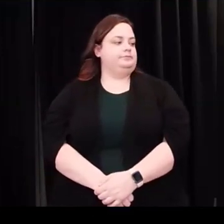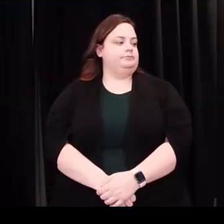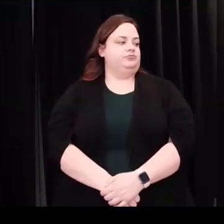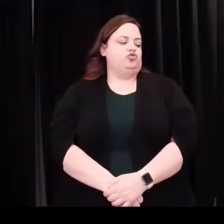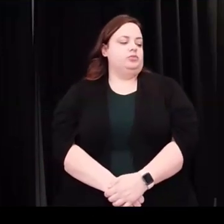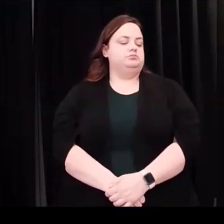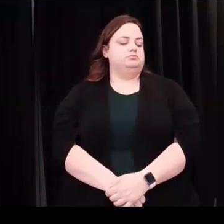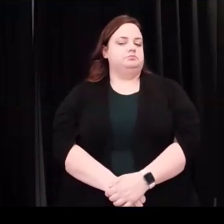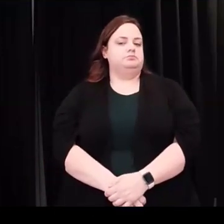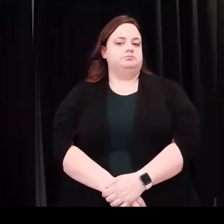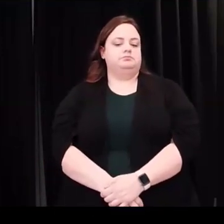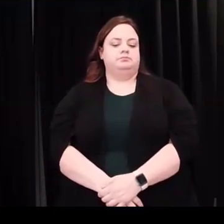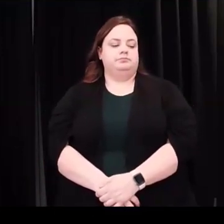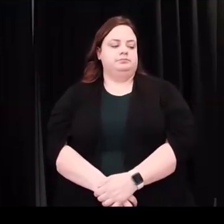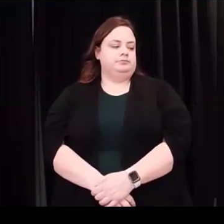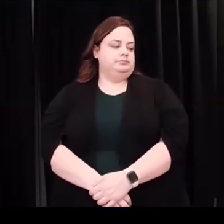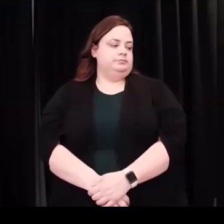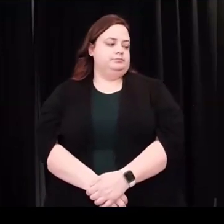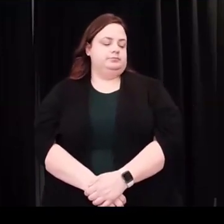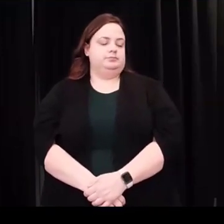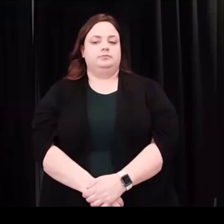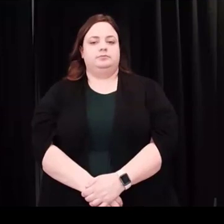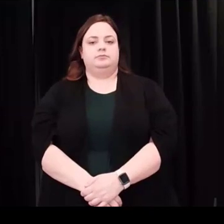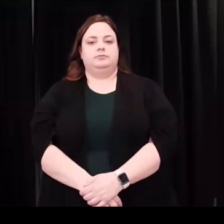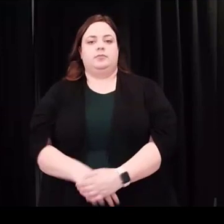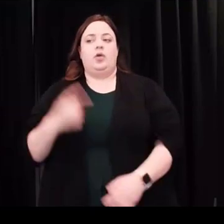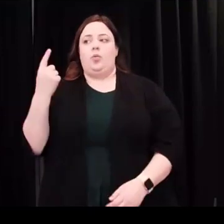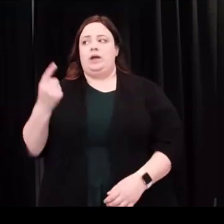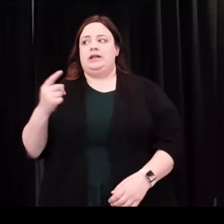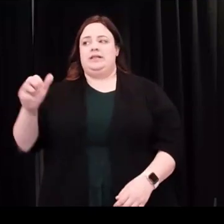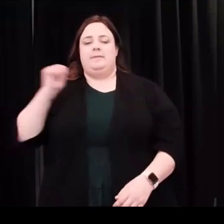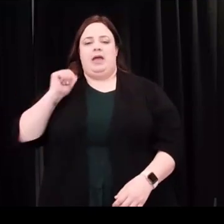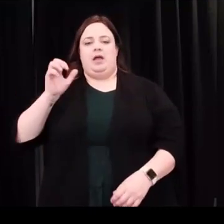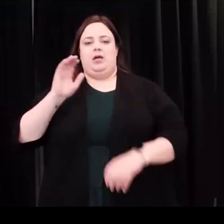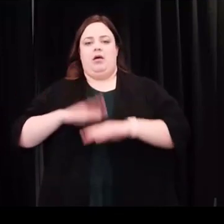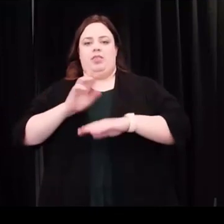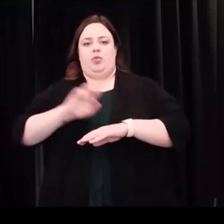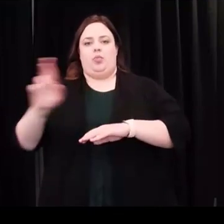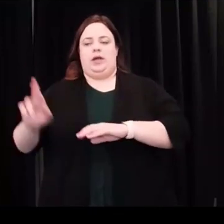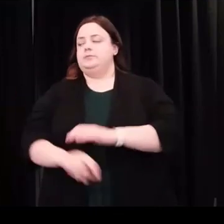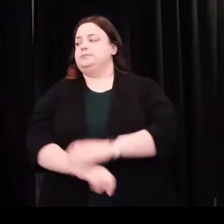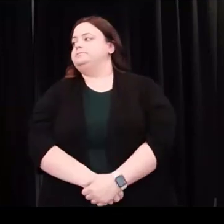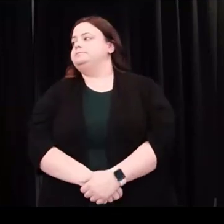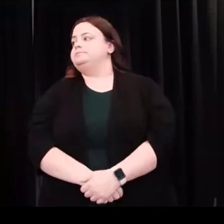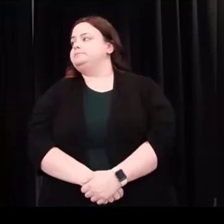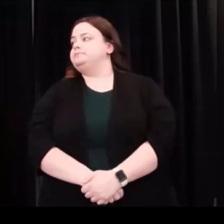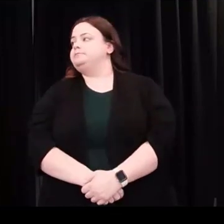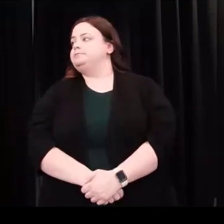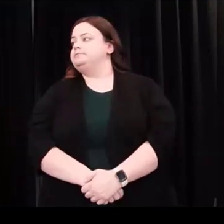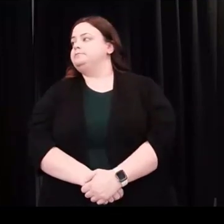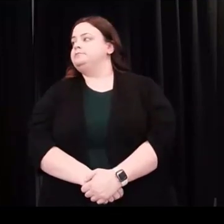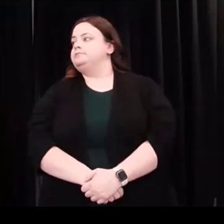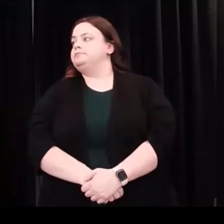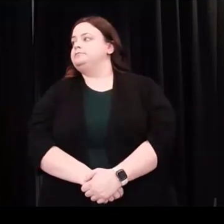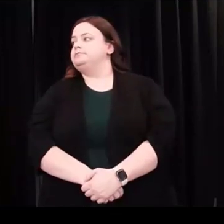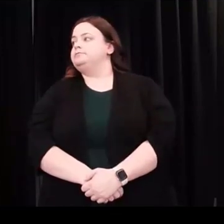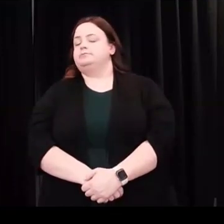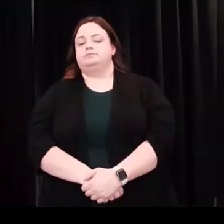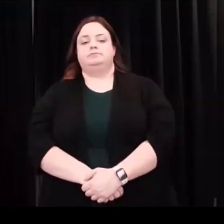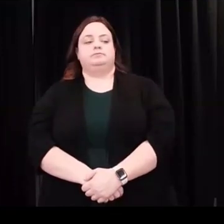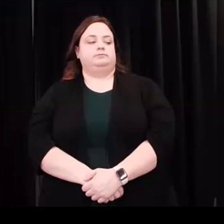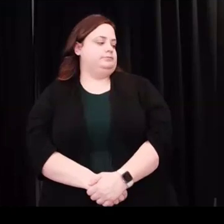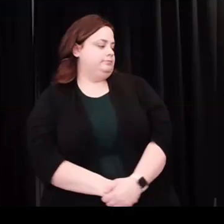We have one in the back on the right.